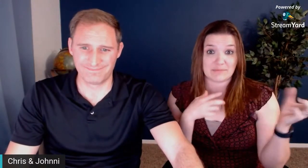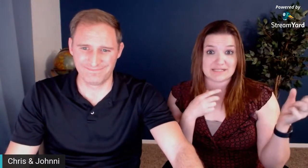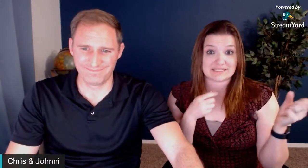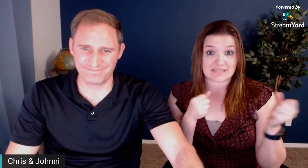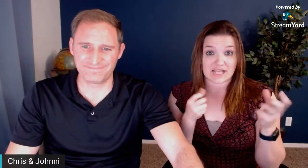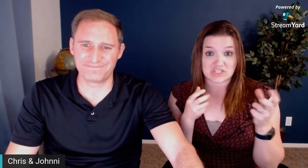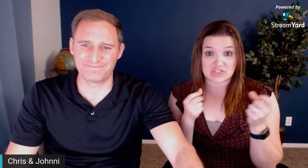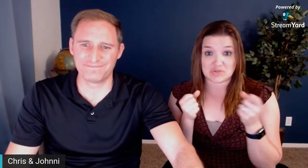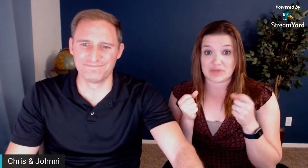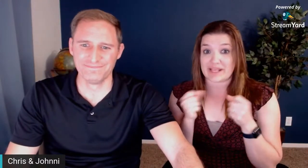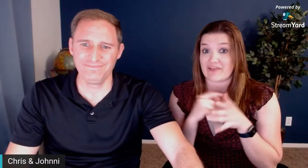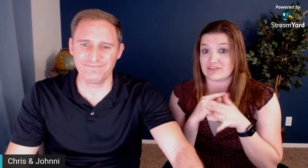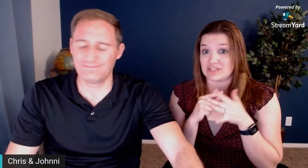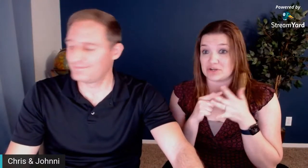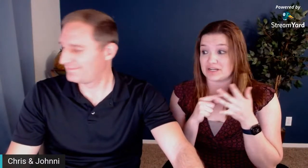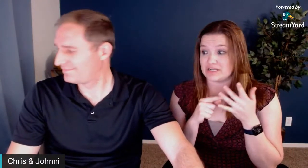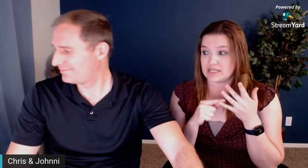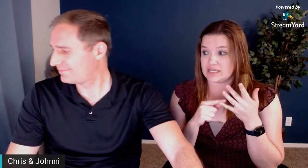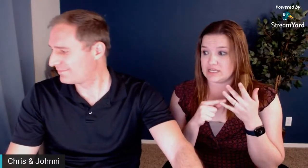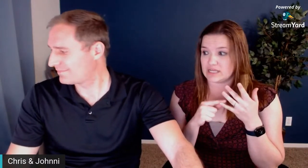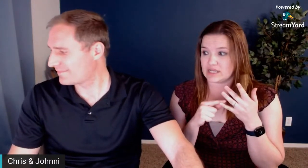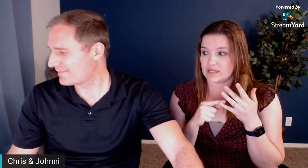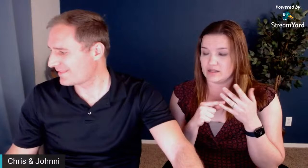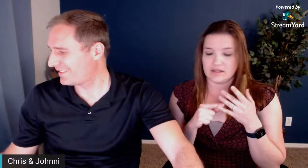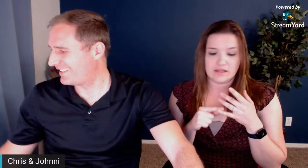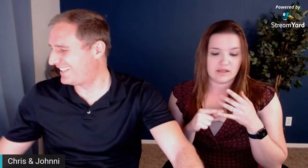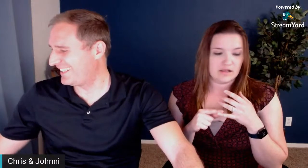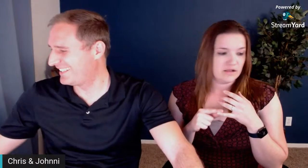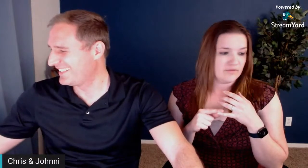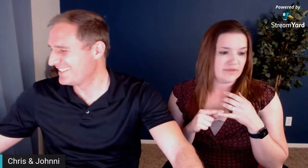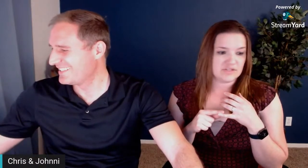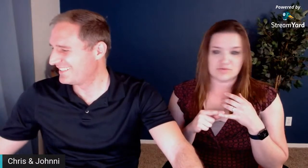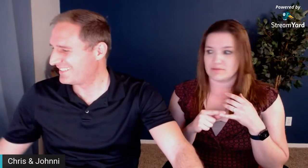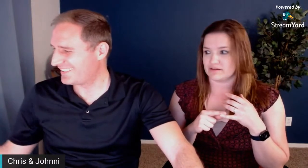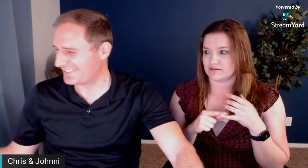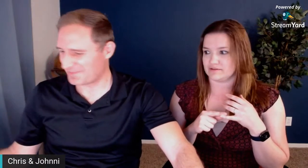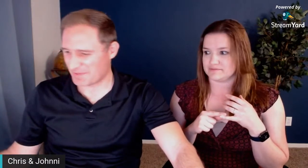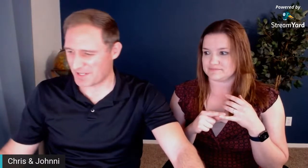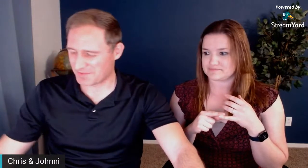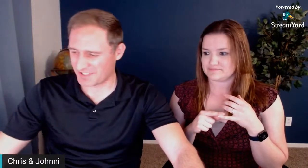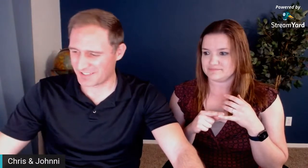gonna assign to you like everything you're to need and it's your mother oh that's my mom's calling